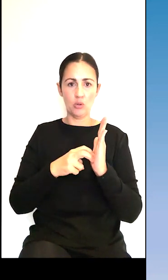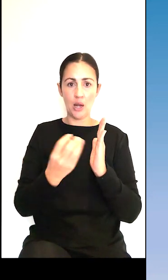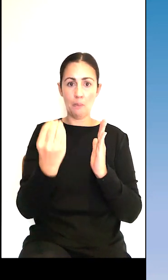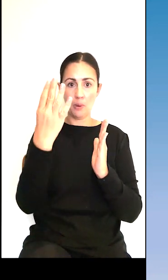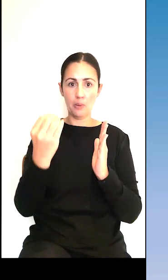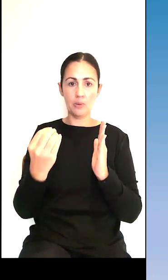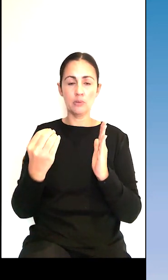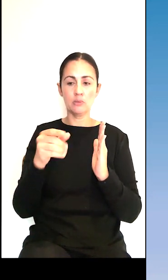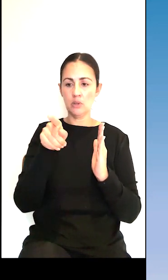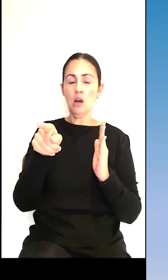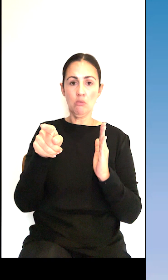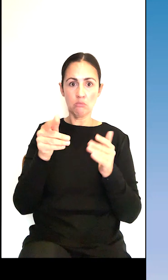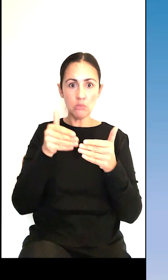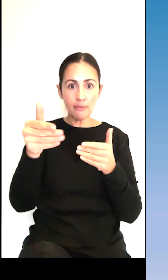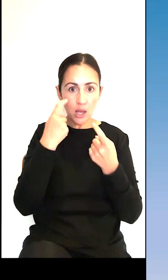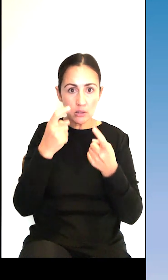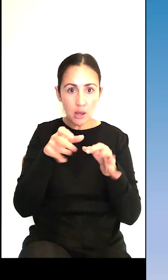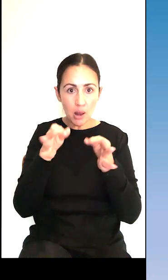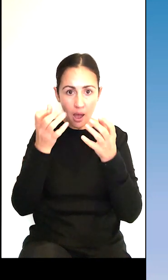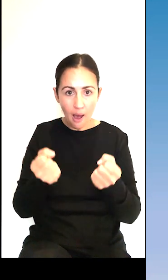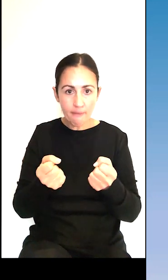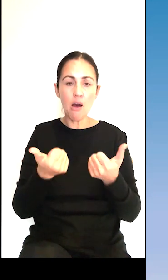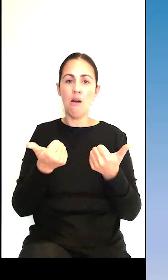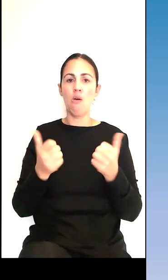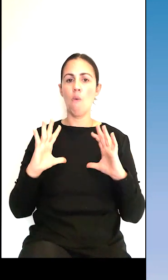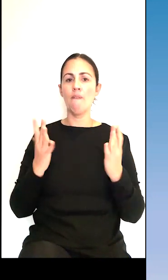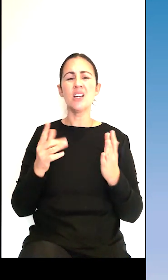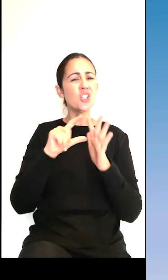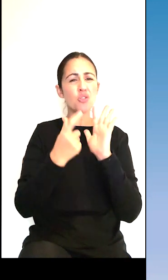So essentially it would be part of the medical practitioner's